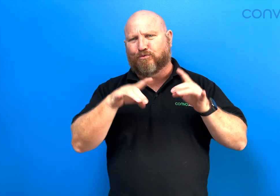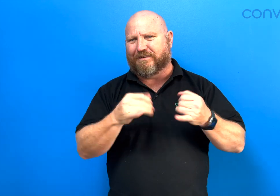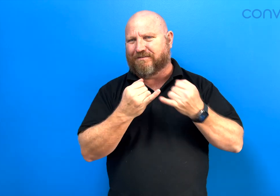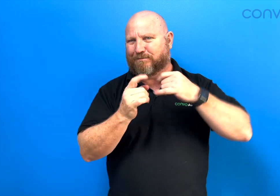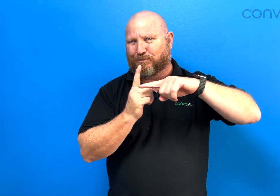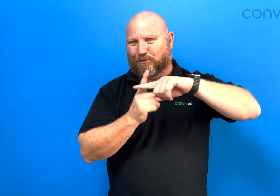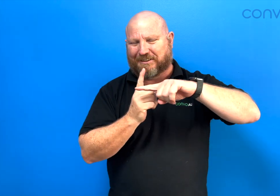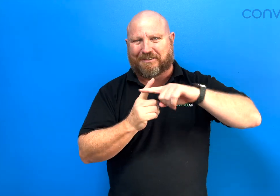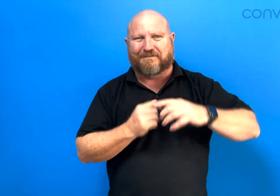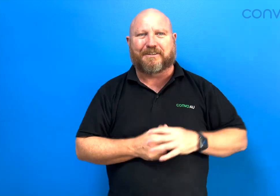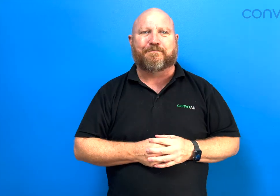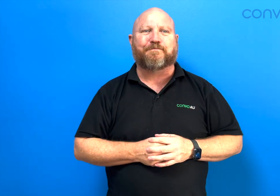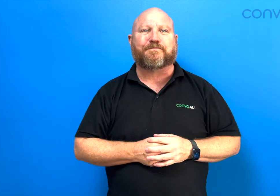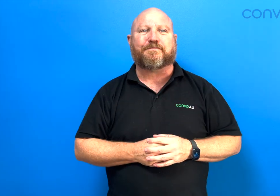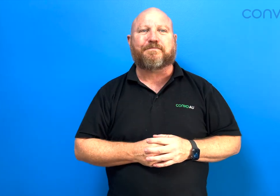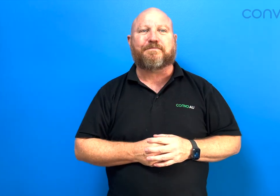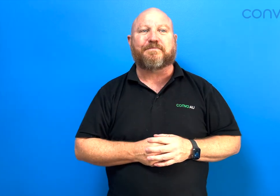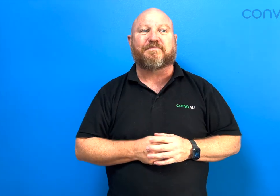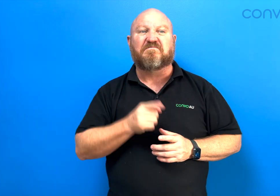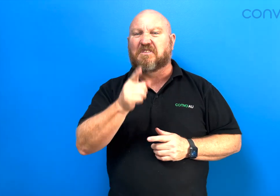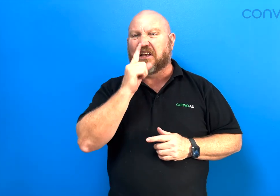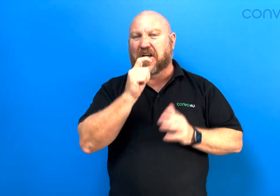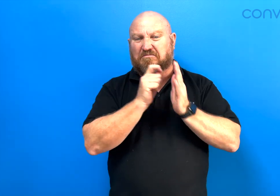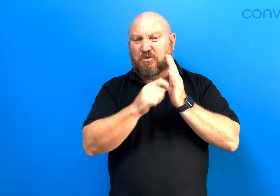experience is positive and we appreciate continuing receiving your feedback.